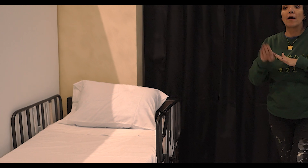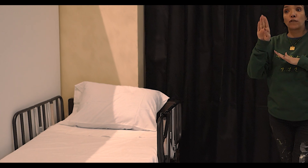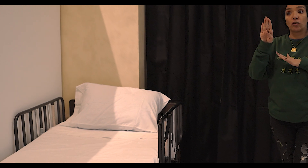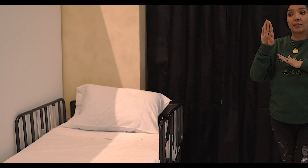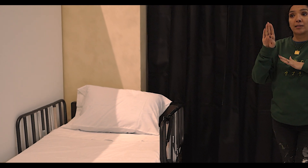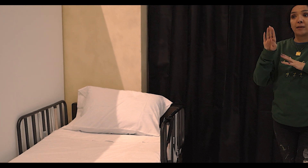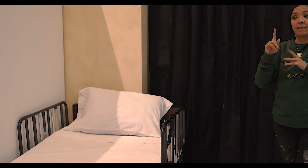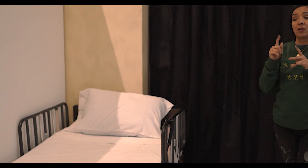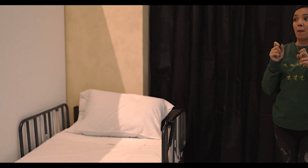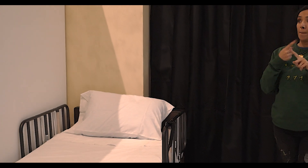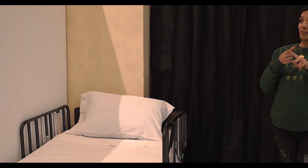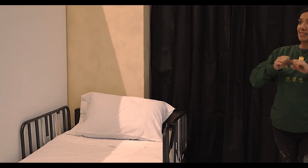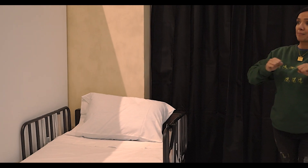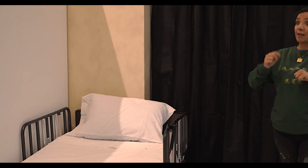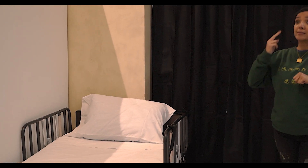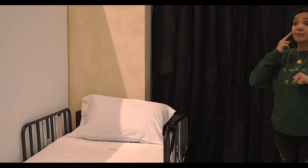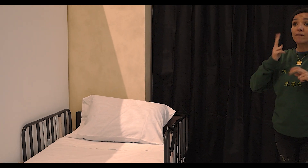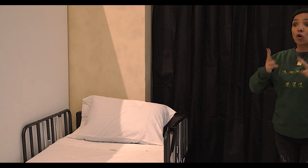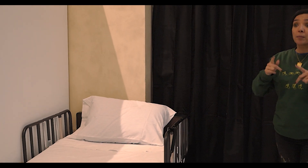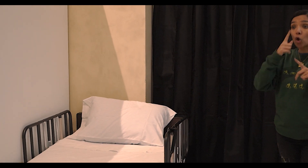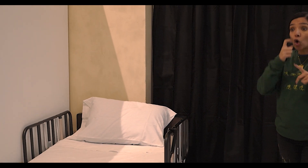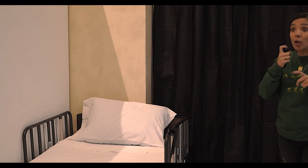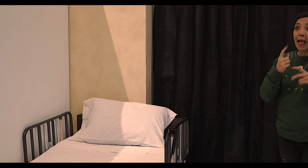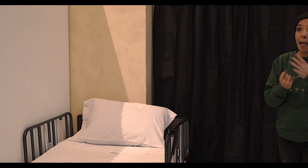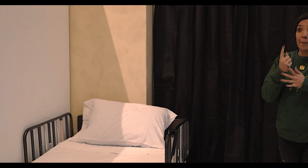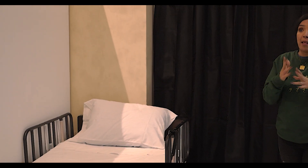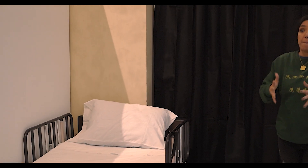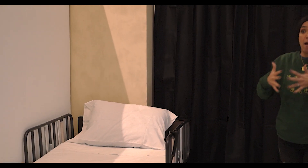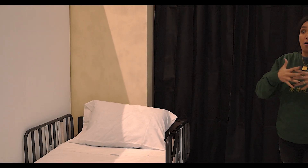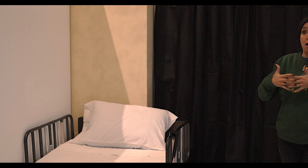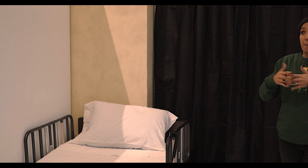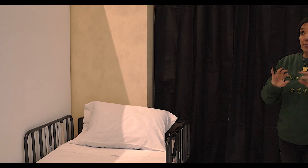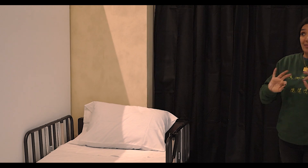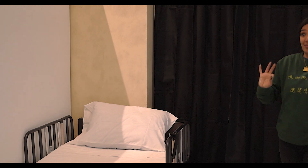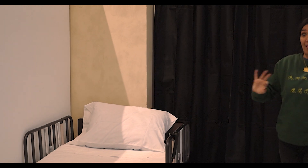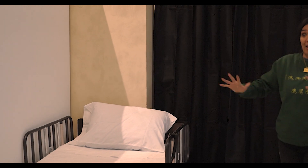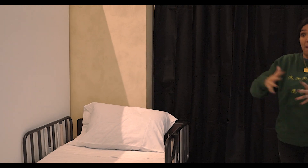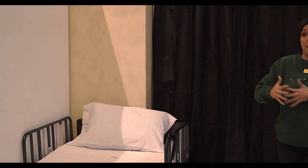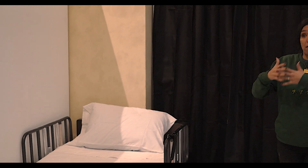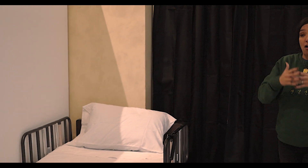and also it's about the patient's recovery, creating a positive space-- and I'm surprised to learn